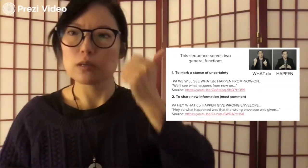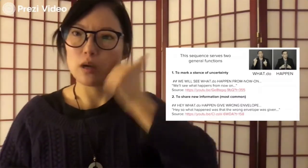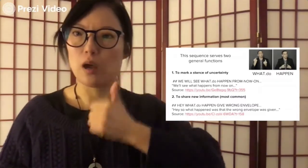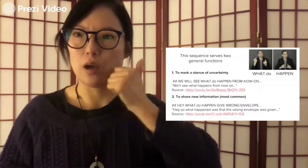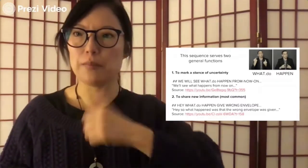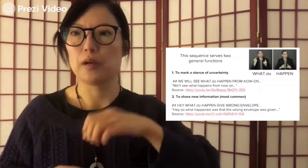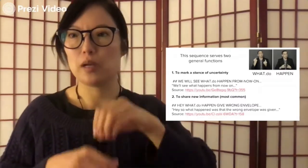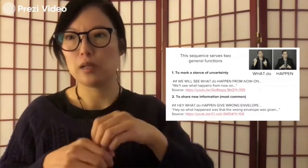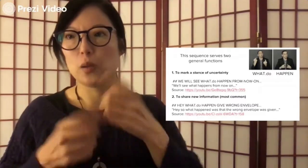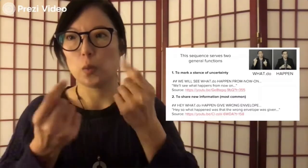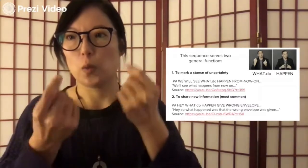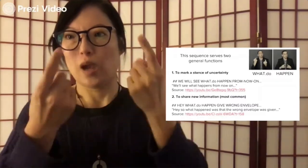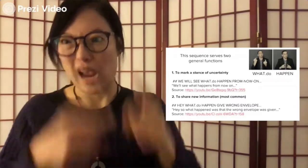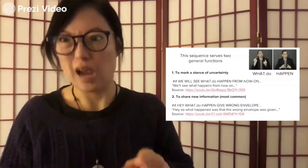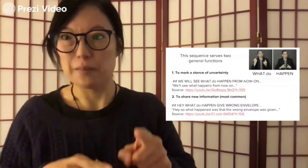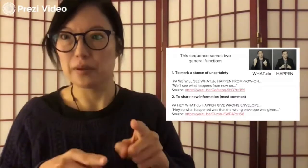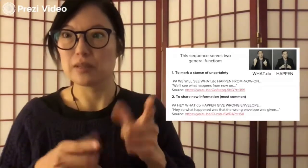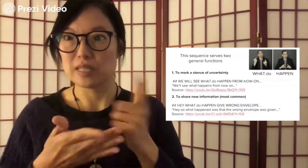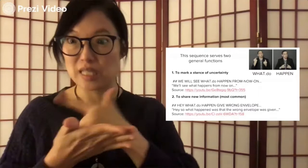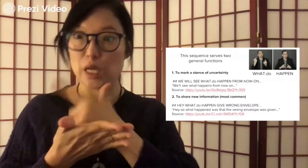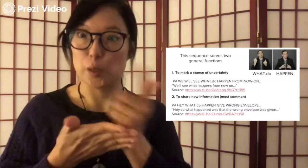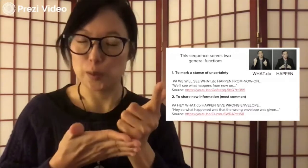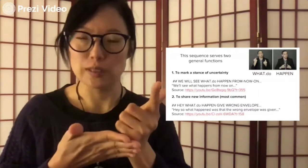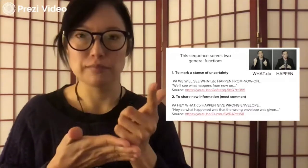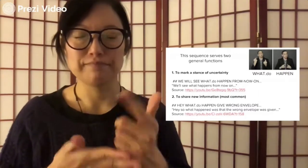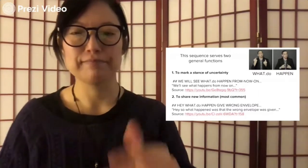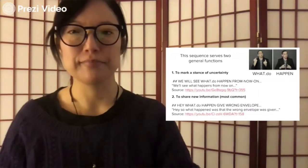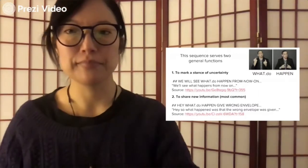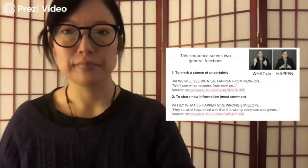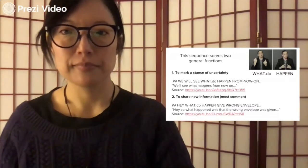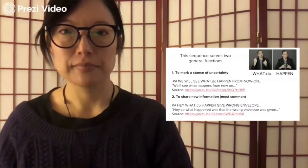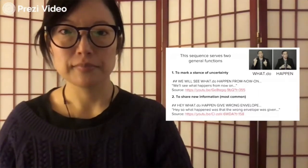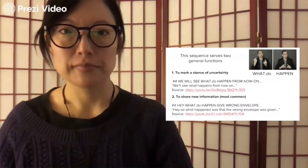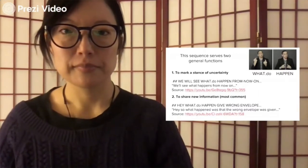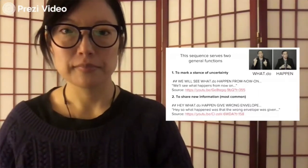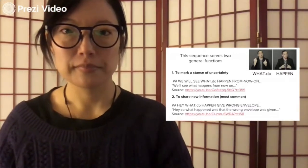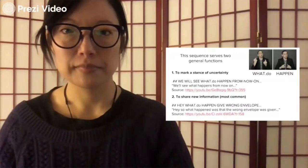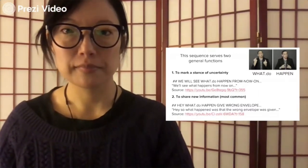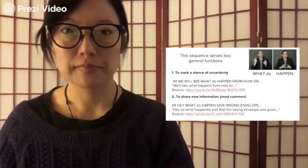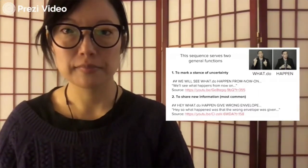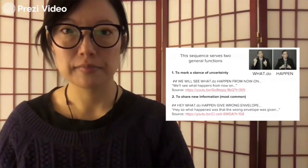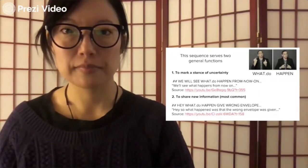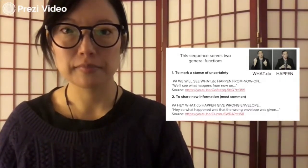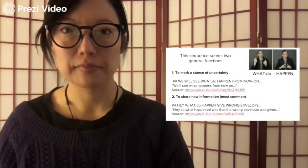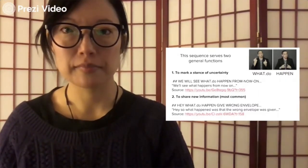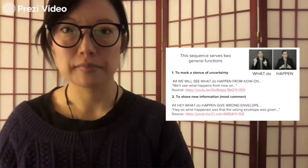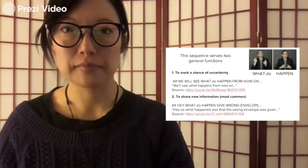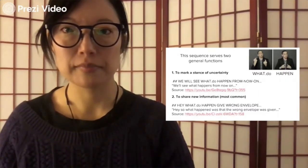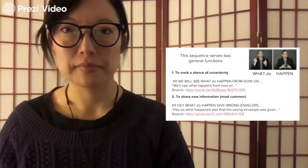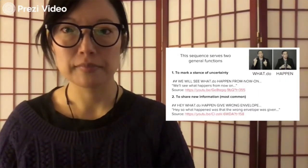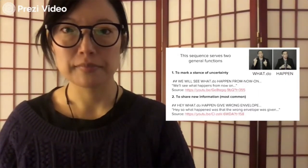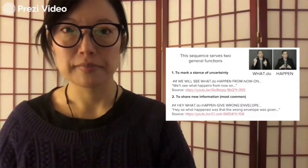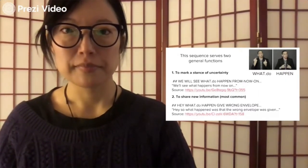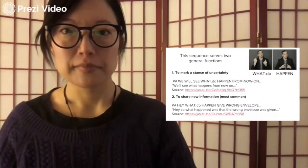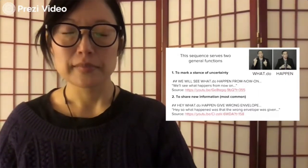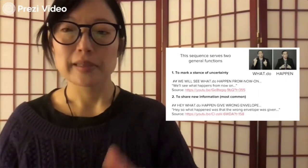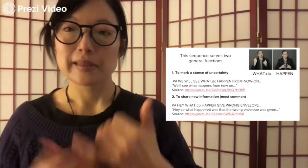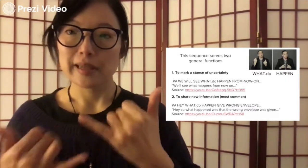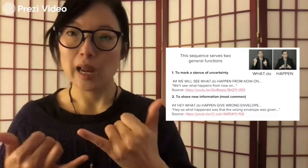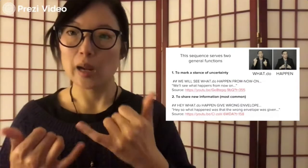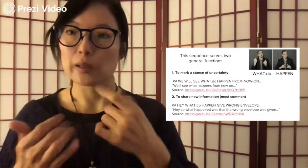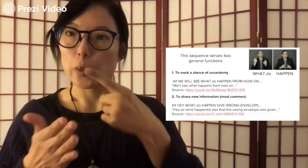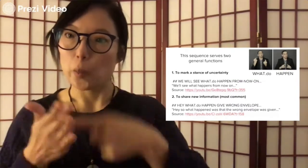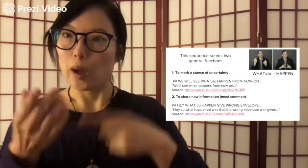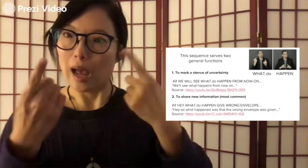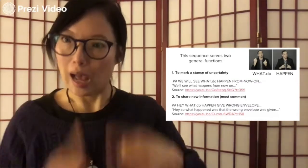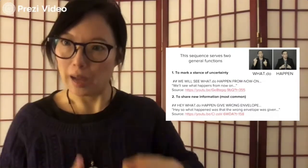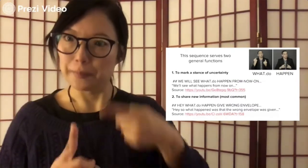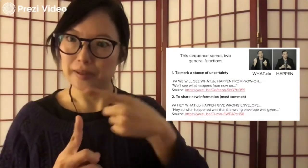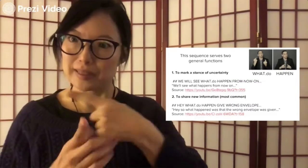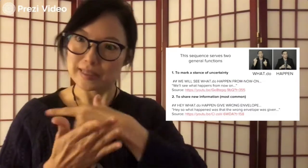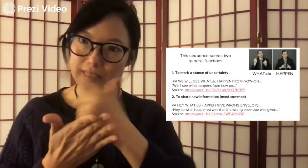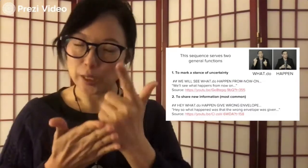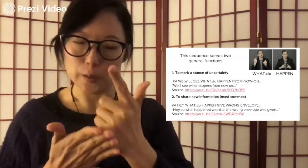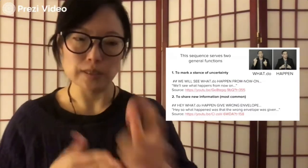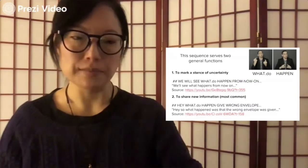most common for what do happen sequence. Now, let's look at the